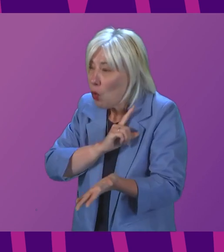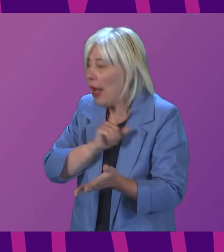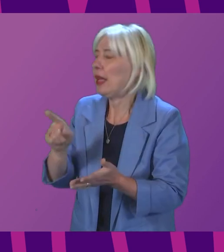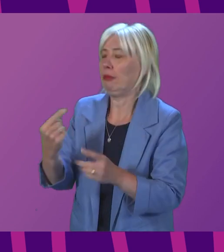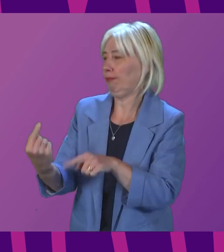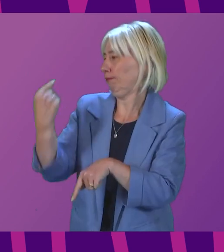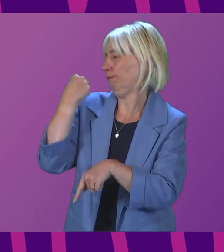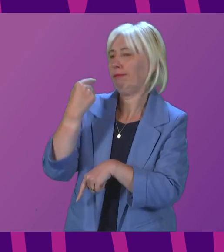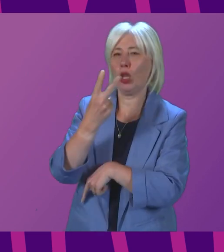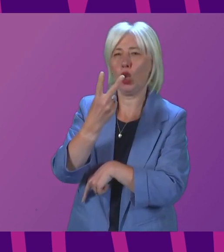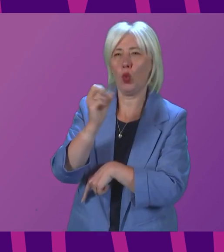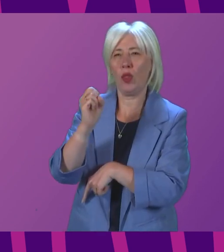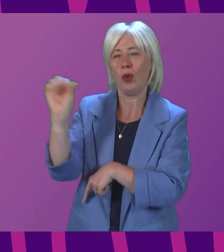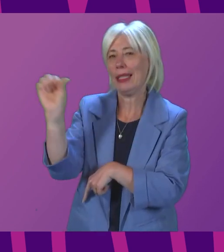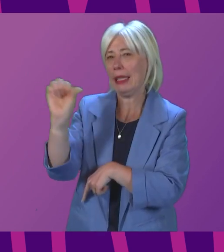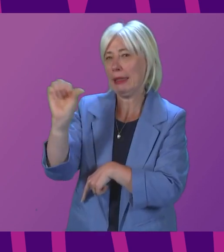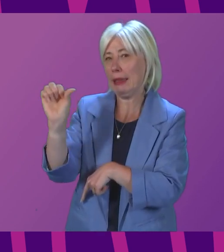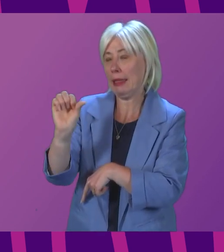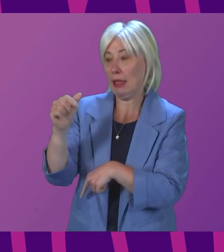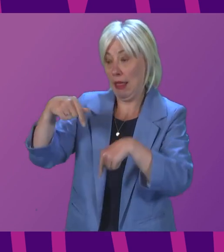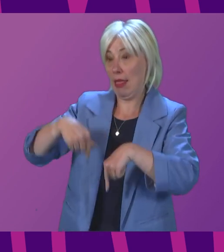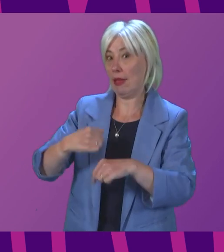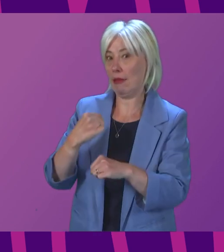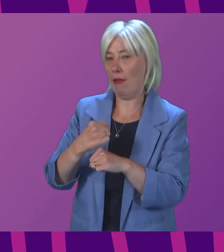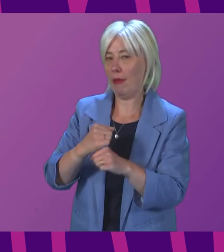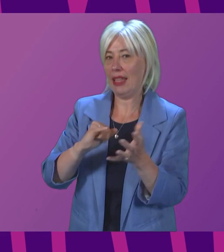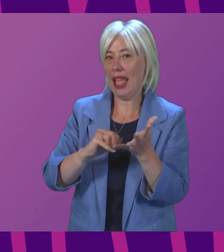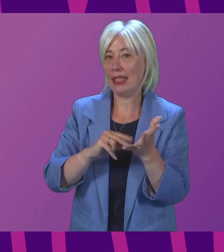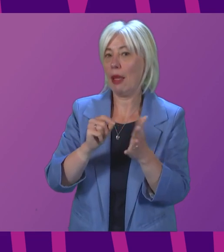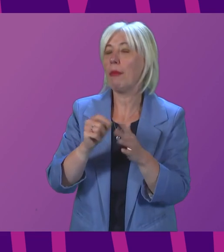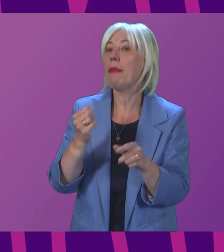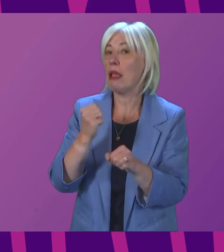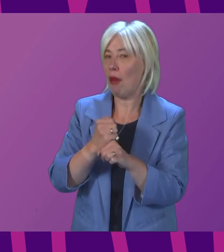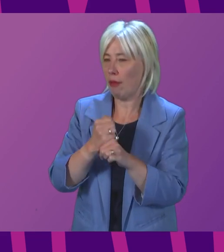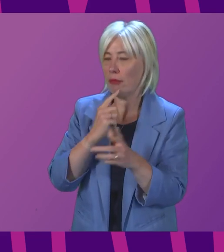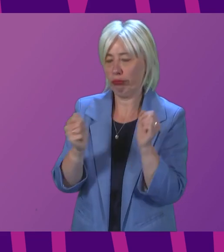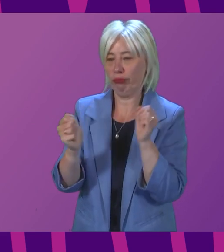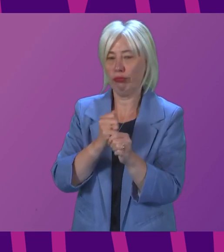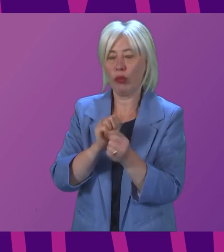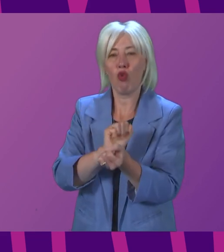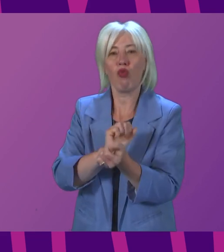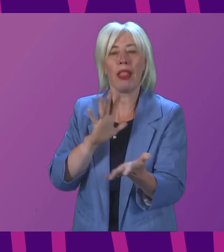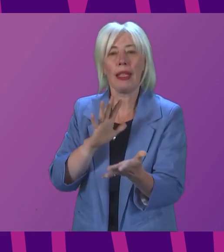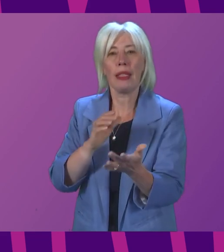Back in 2016, this SNP Government reformed release arrangements for prisoners who were